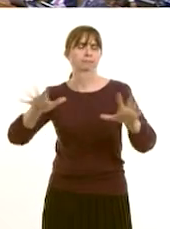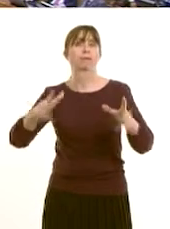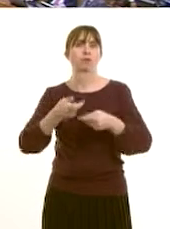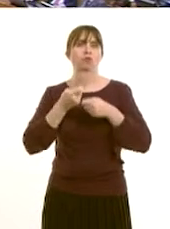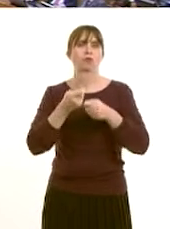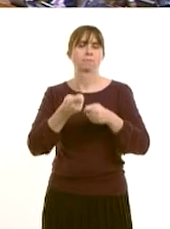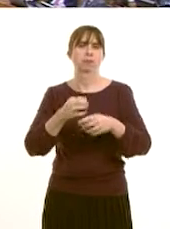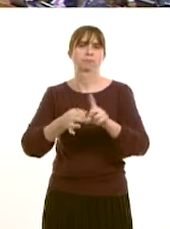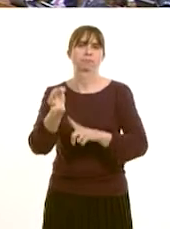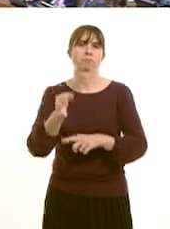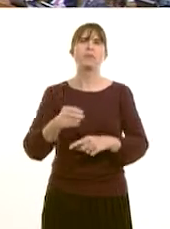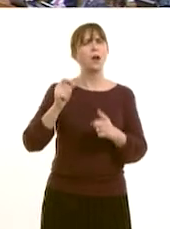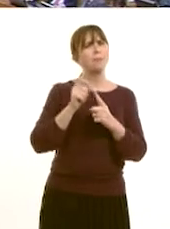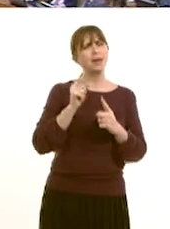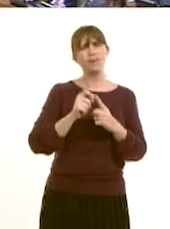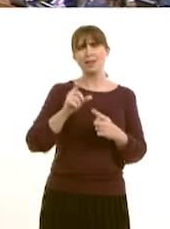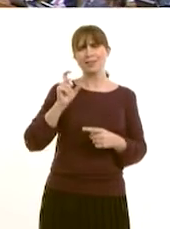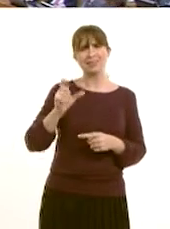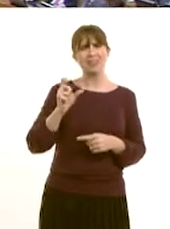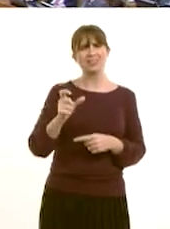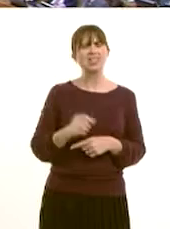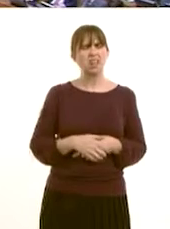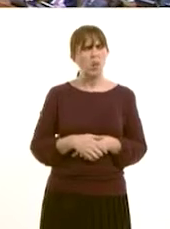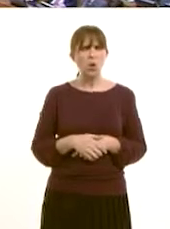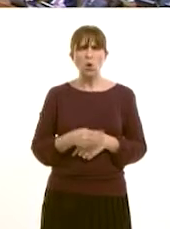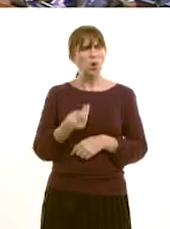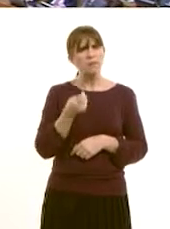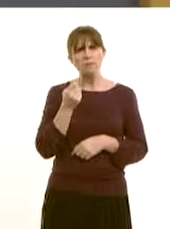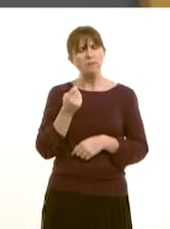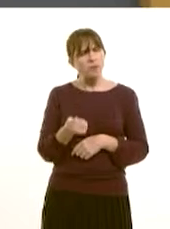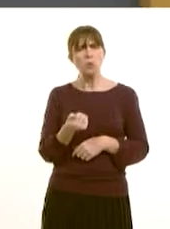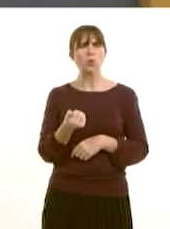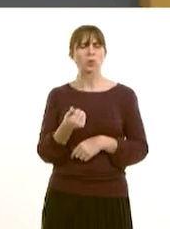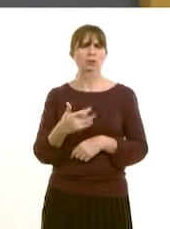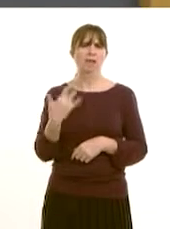Pancreatic cancer has the worst survival rate of the 21 most common cancers in Wales.